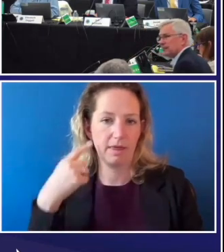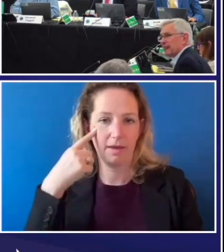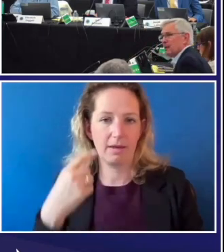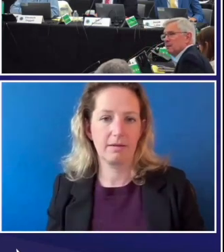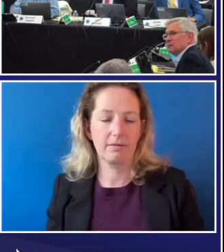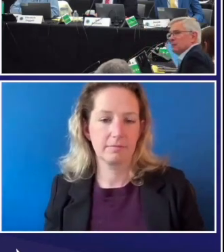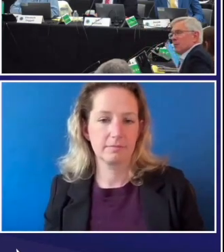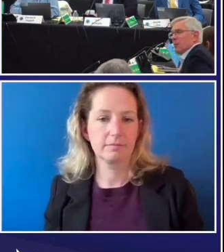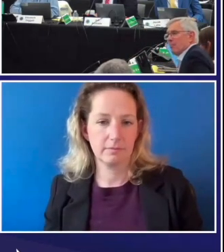Yep, 155 please.